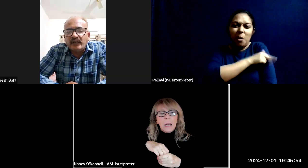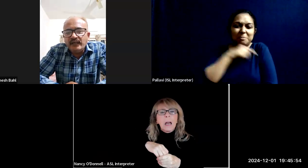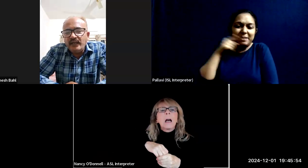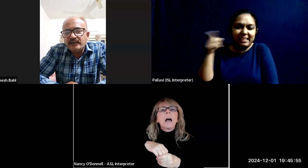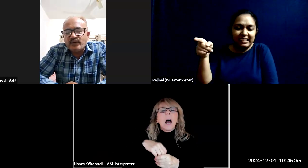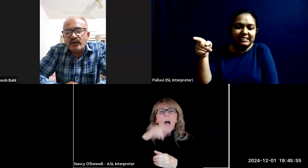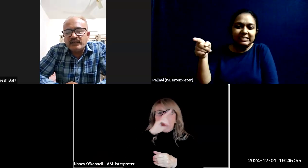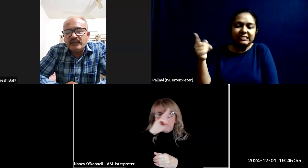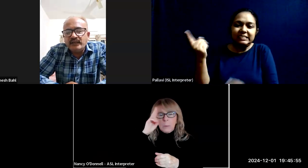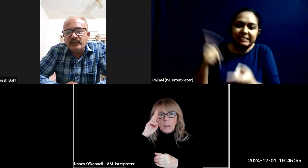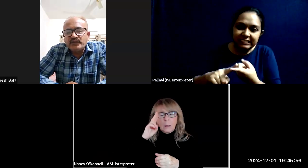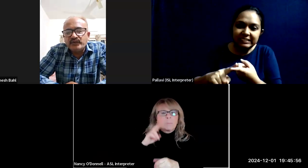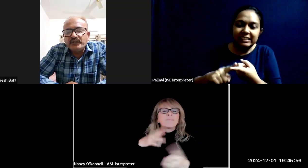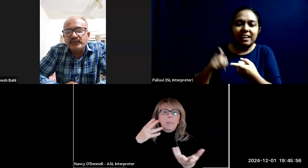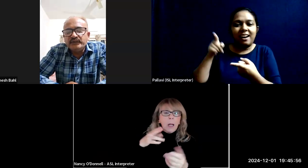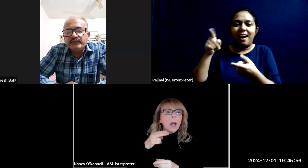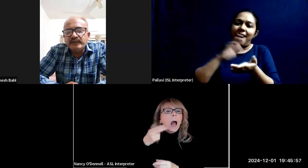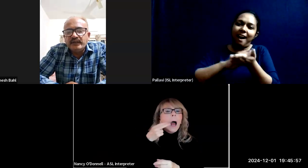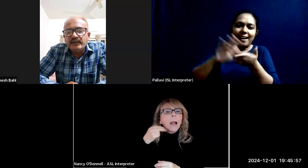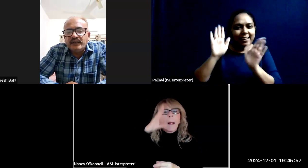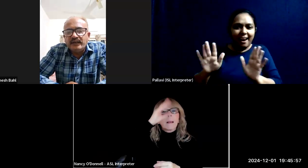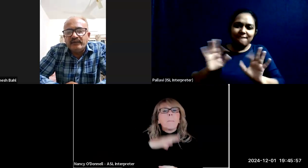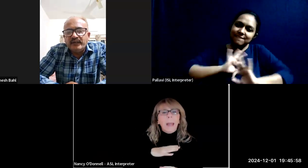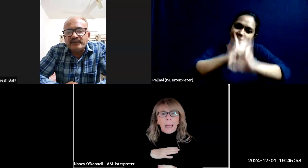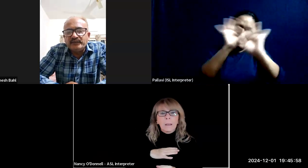So Hunny has the products and he'll be showing you